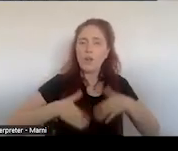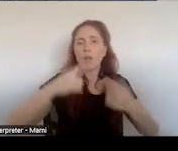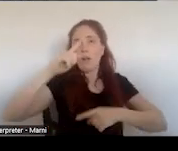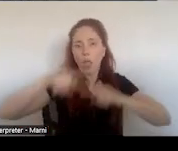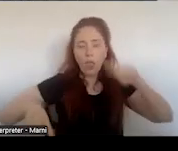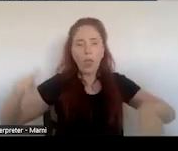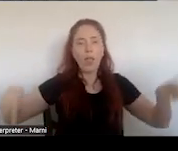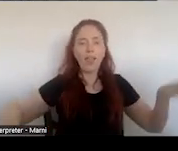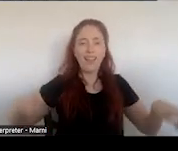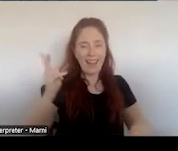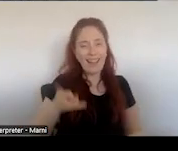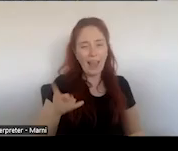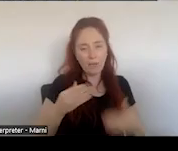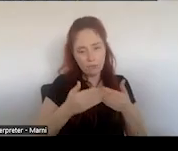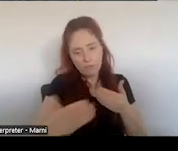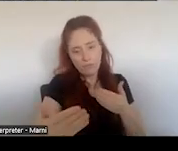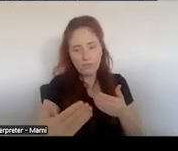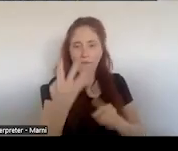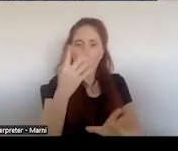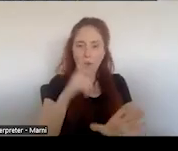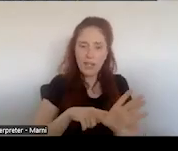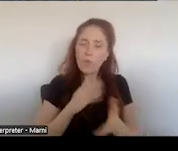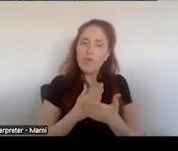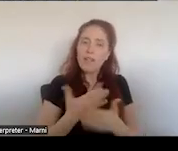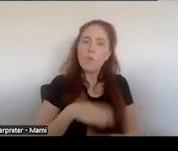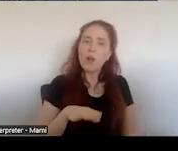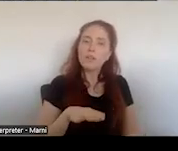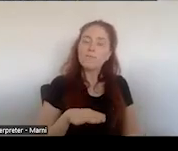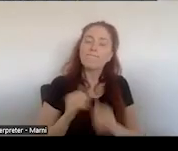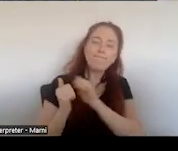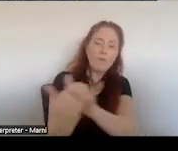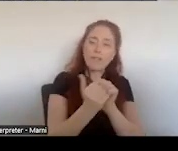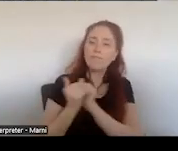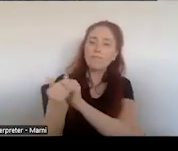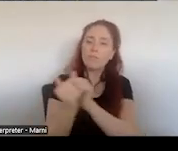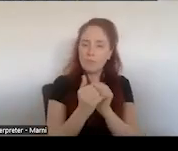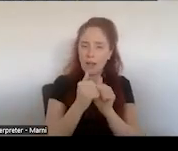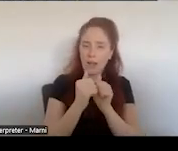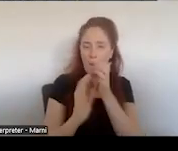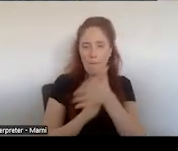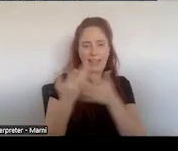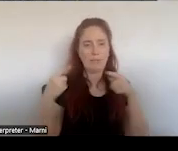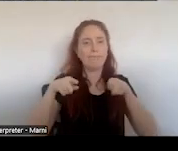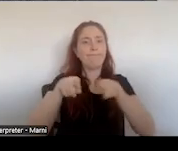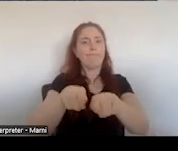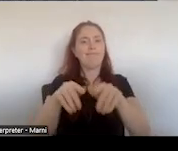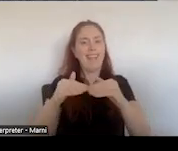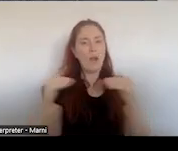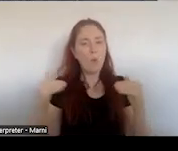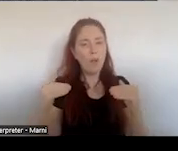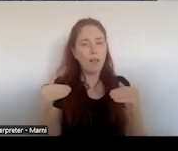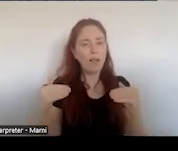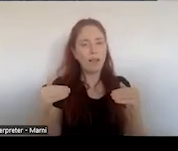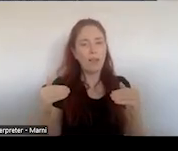So that was how we really thought about that and when we were developing the plan. But going back